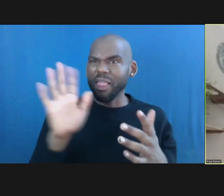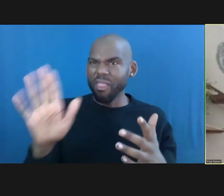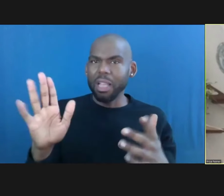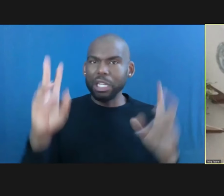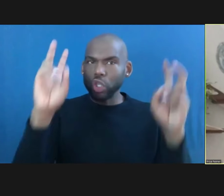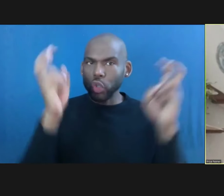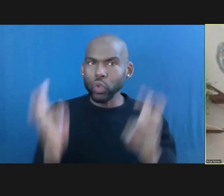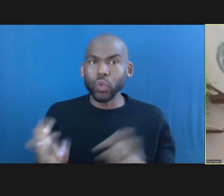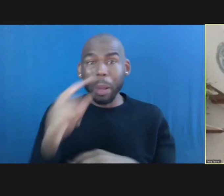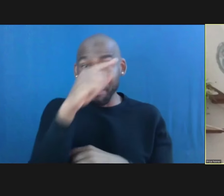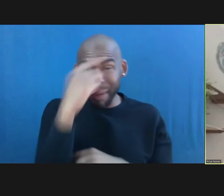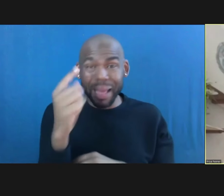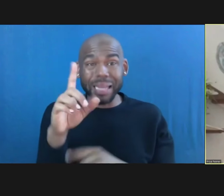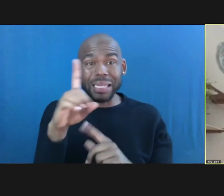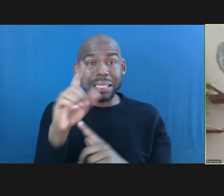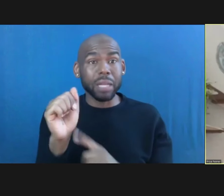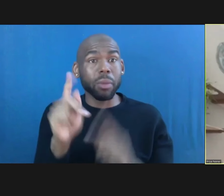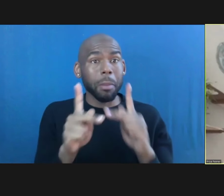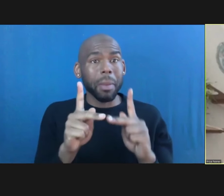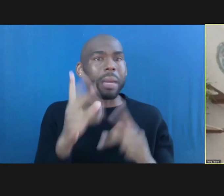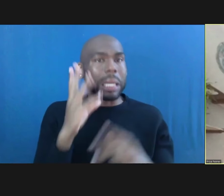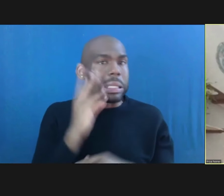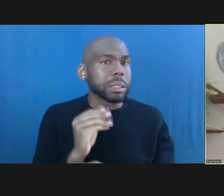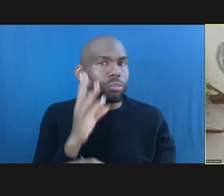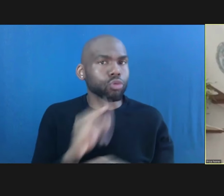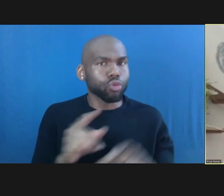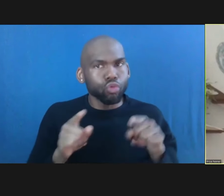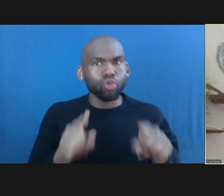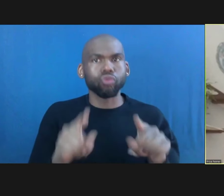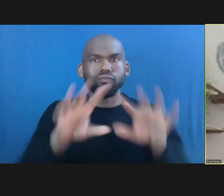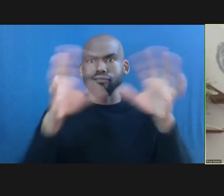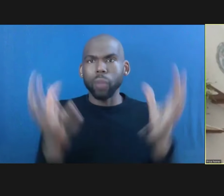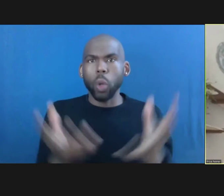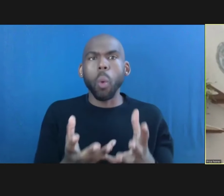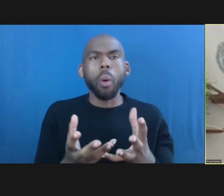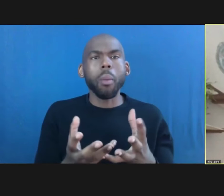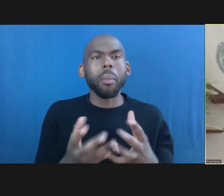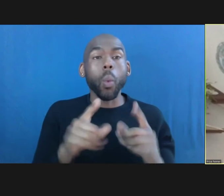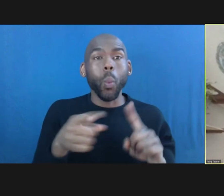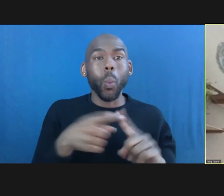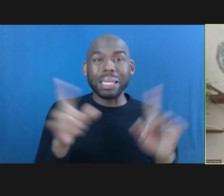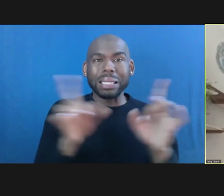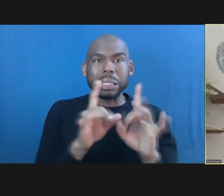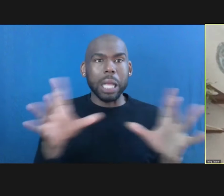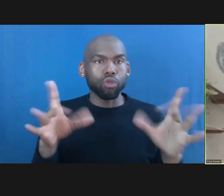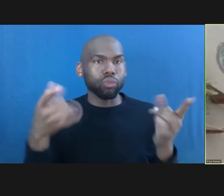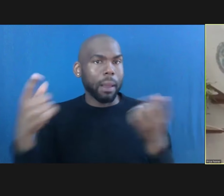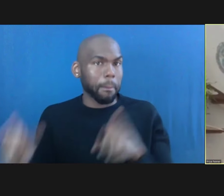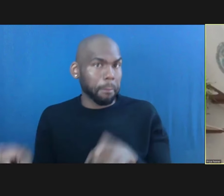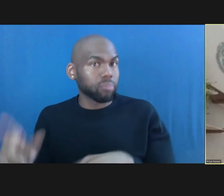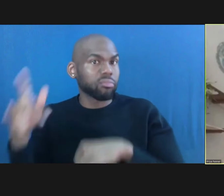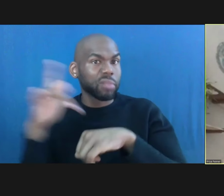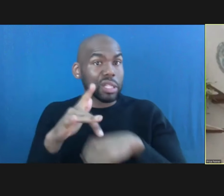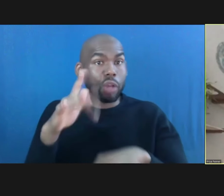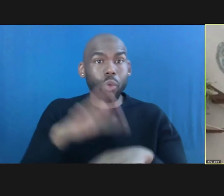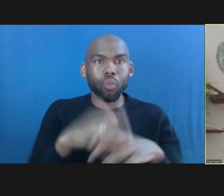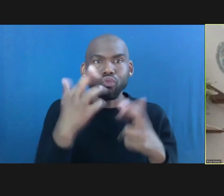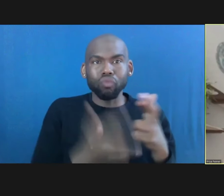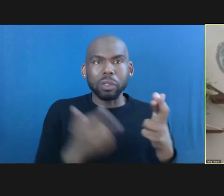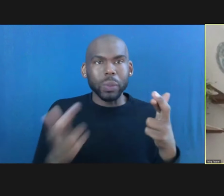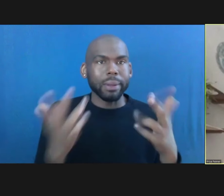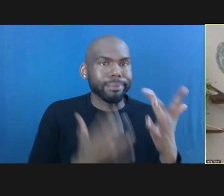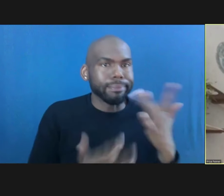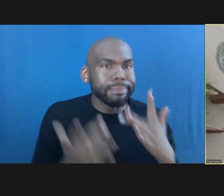experiencing around the globe when experiencing disasters. They touched upon lack of resources,